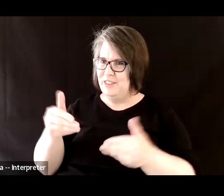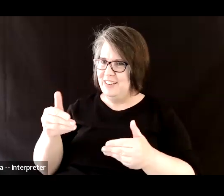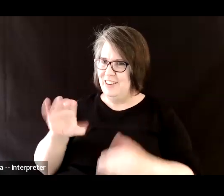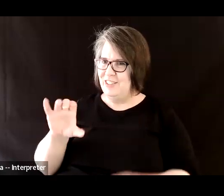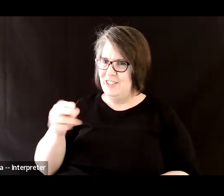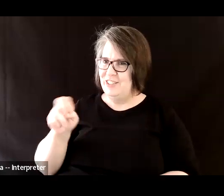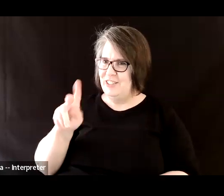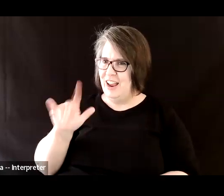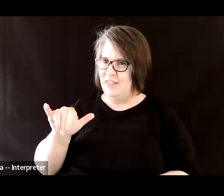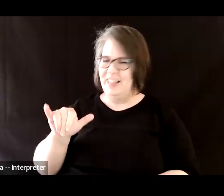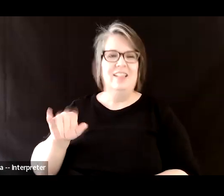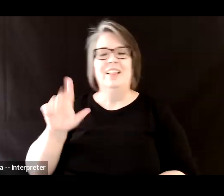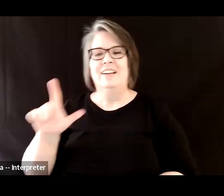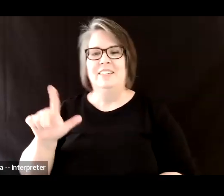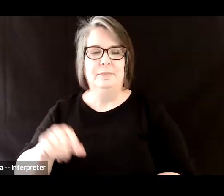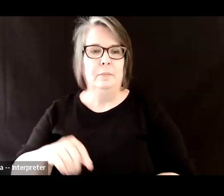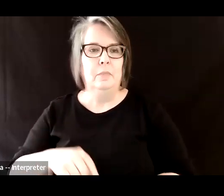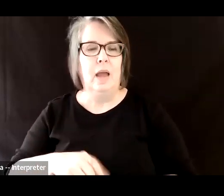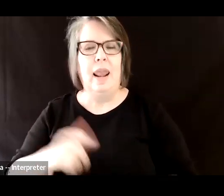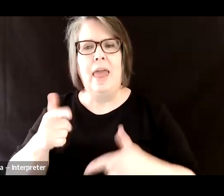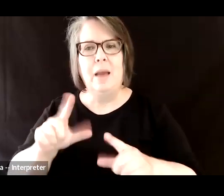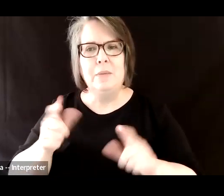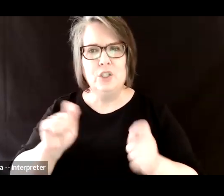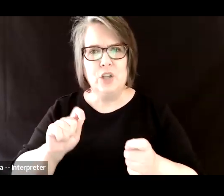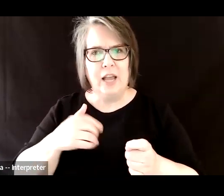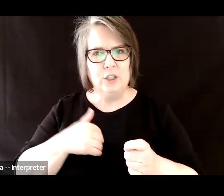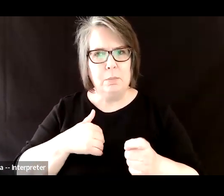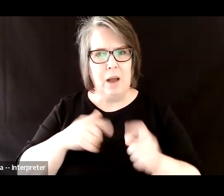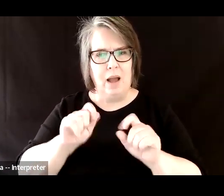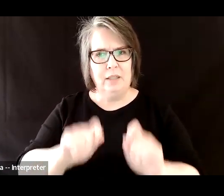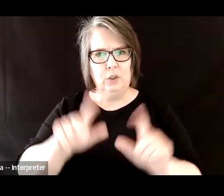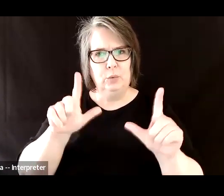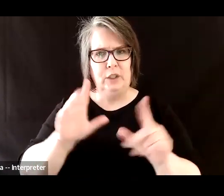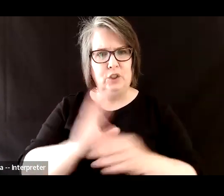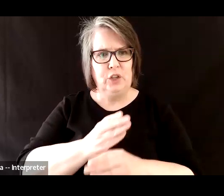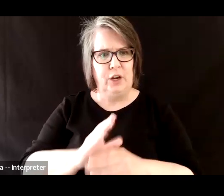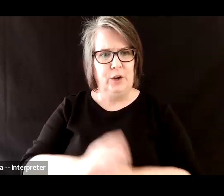Let me change my screen-share over here and then I will get to